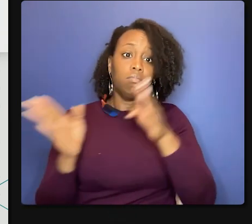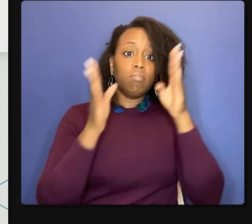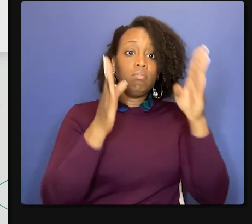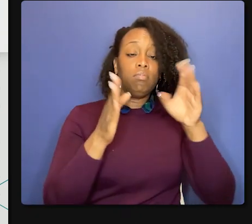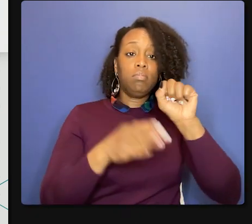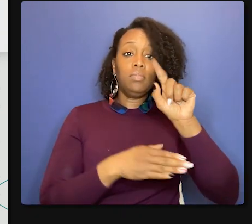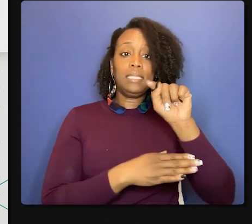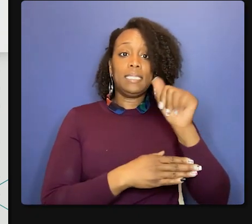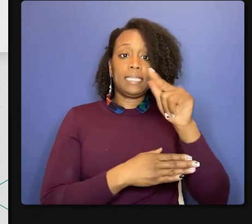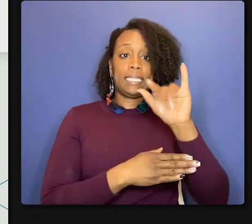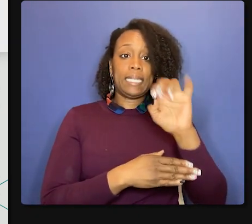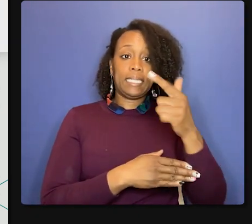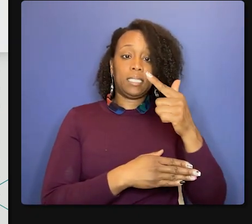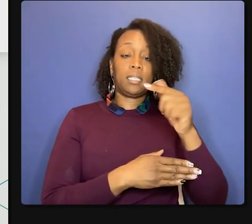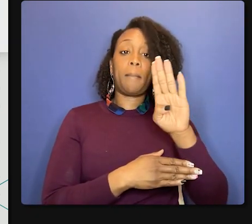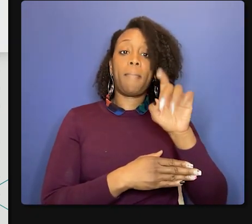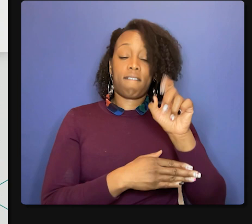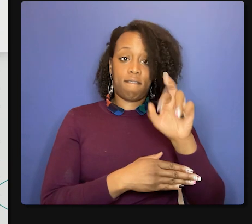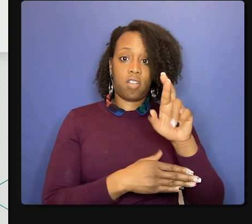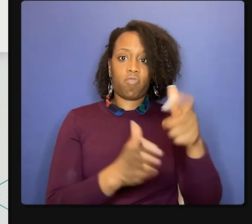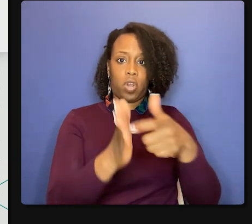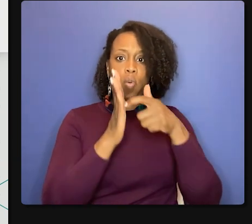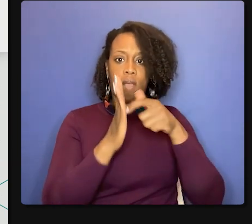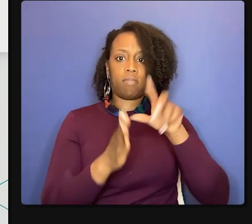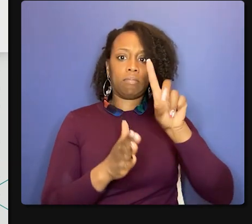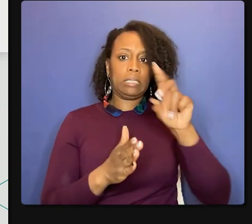into a staging buffer, which is required by the D3D12 API.